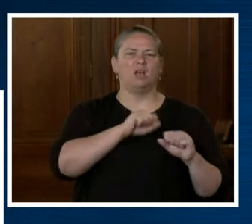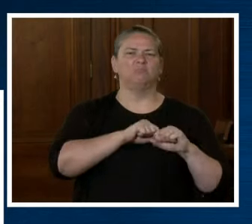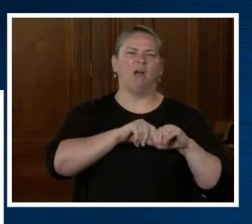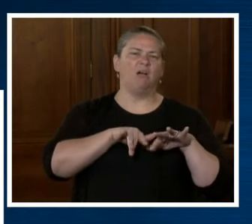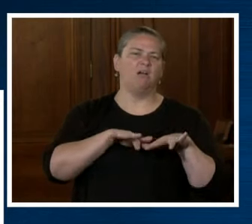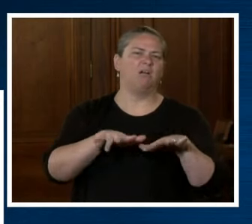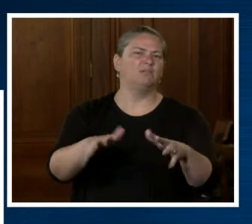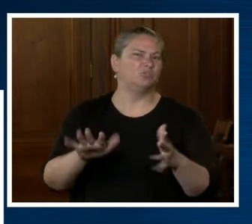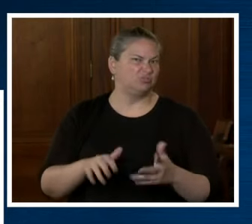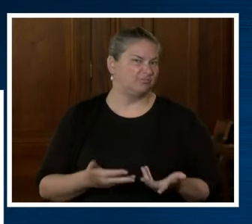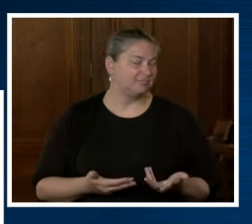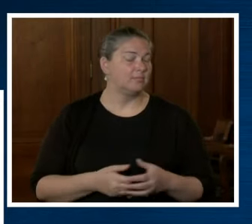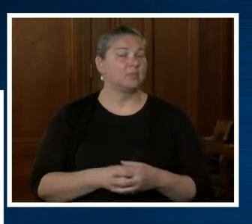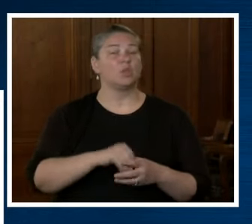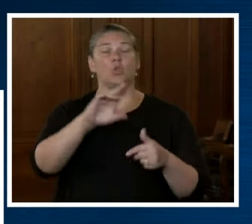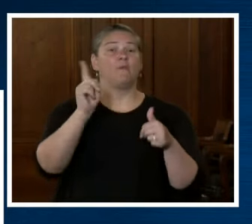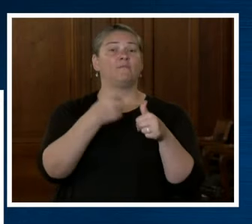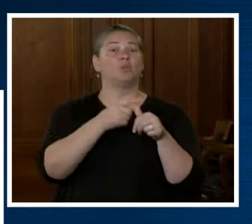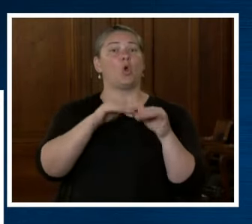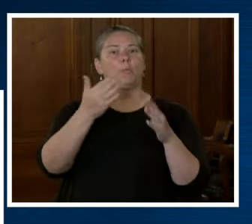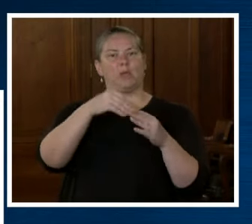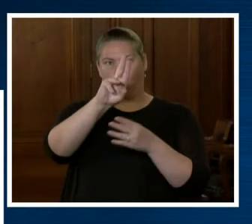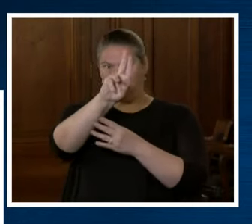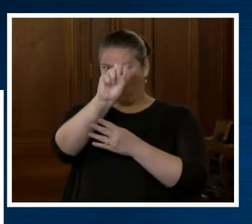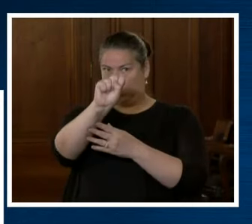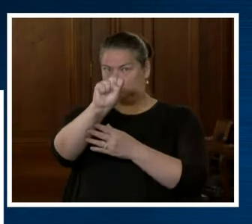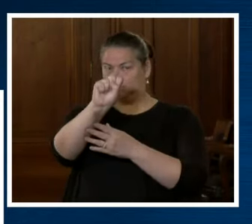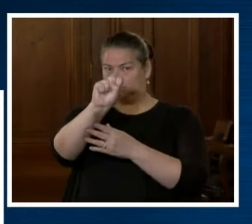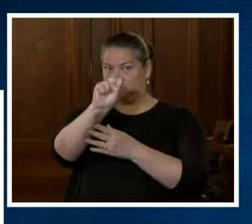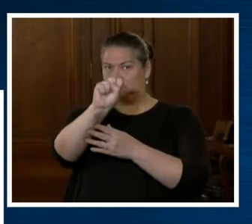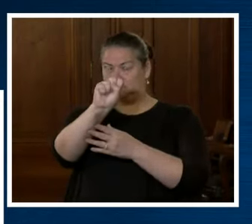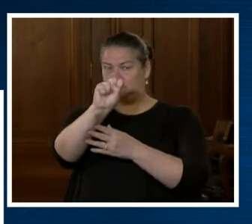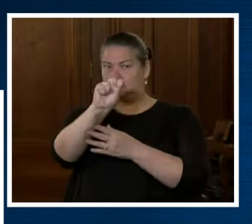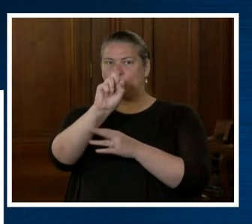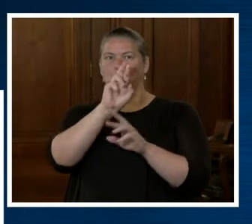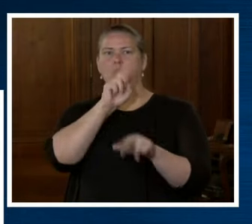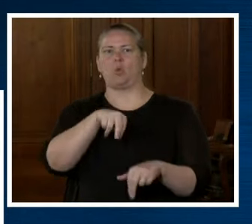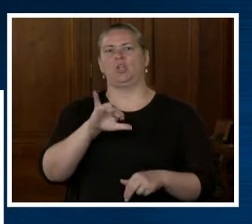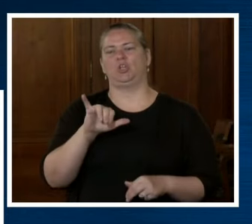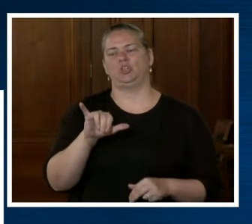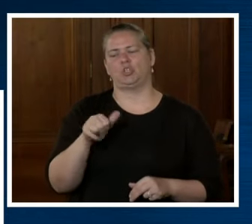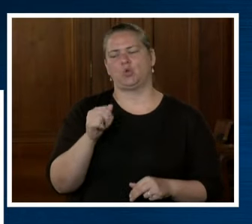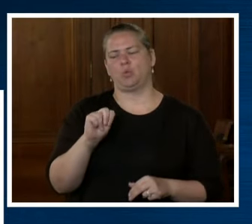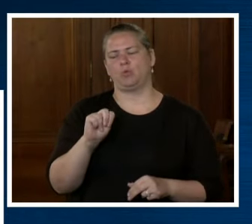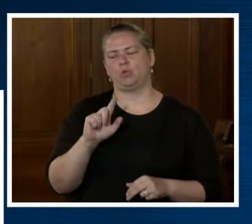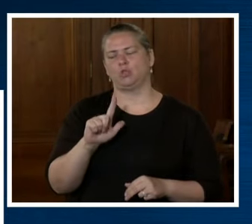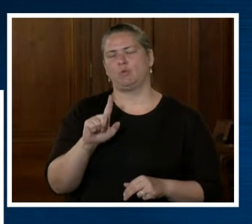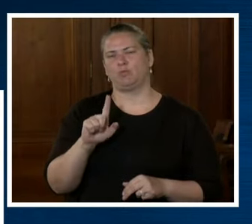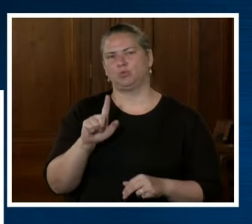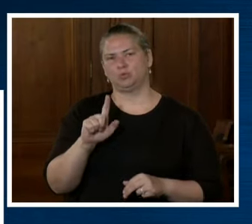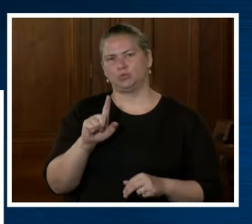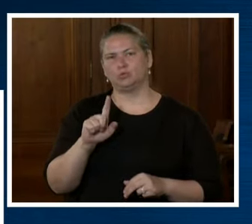THAT WAS GROWING THIS QUICKLY.